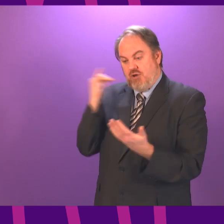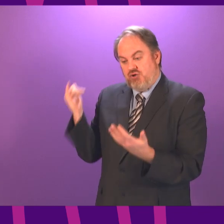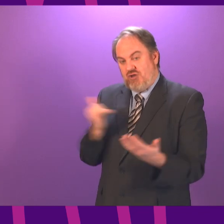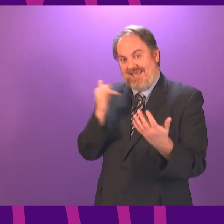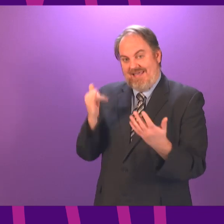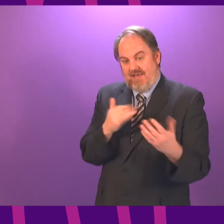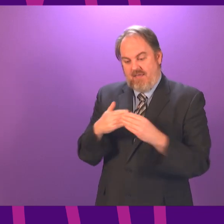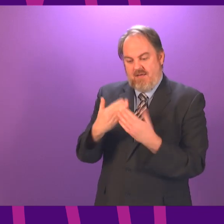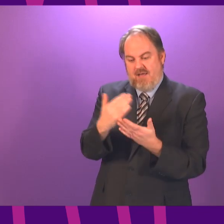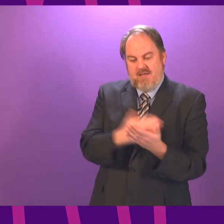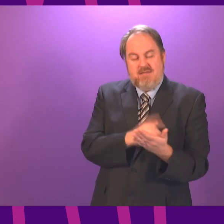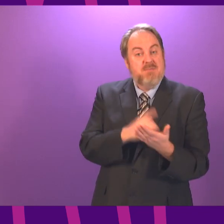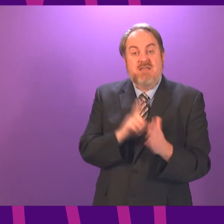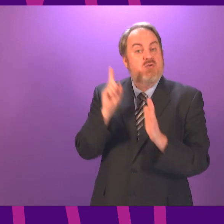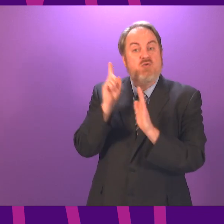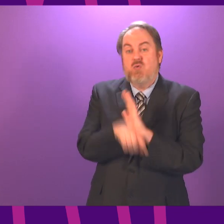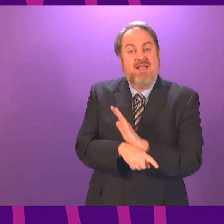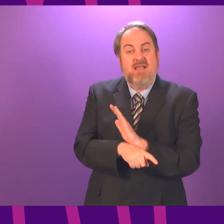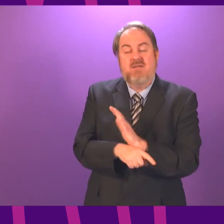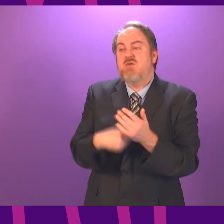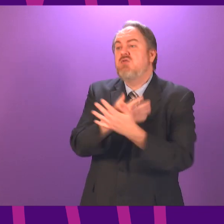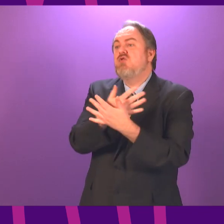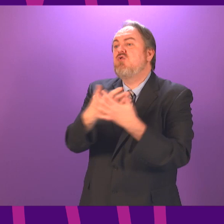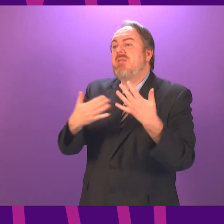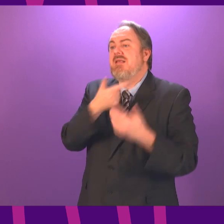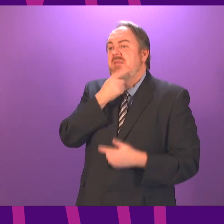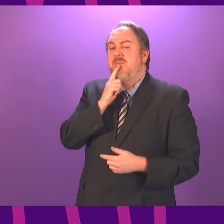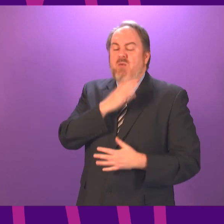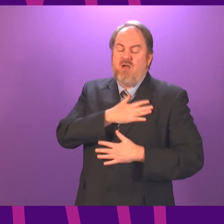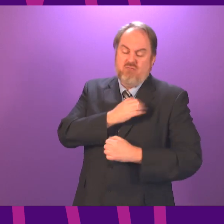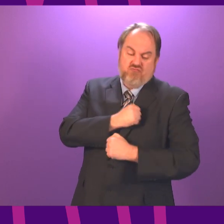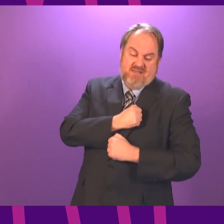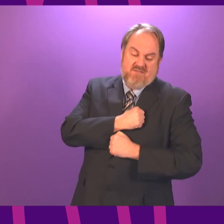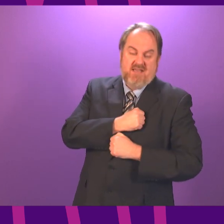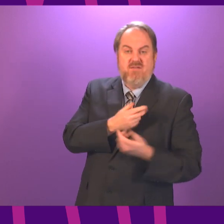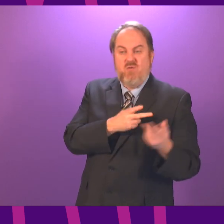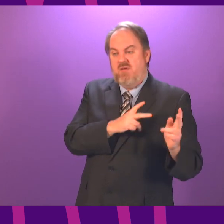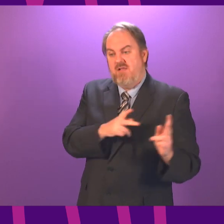late for too many grieving families. Is it not just a fact that had the First Minister